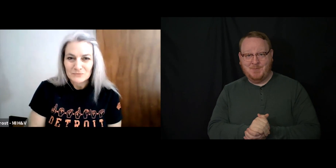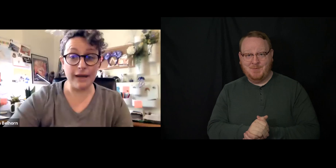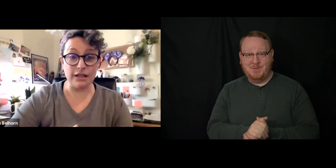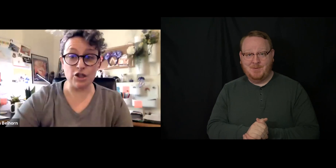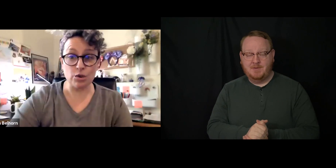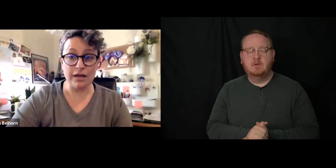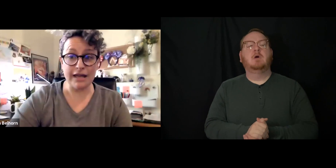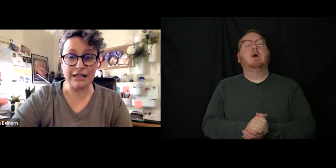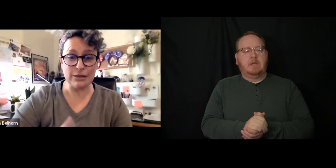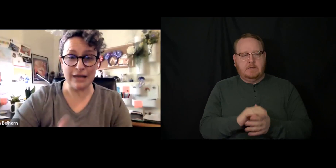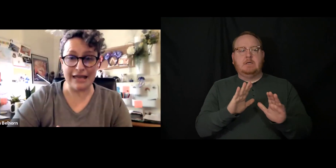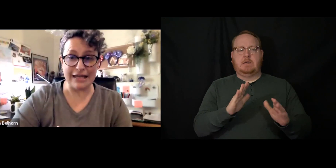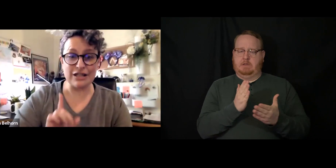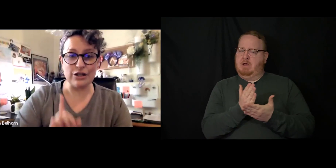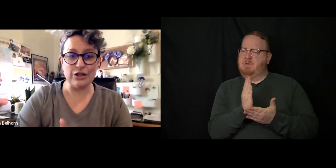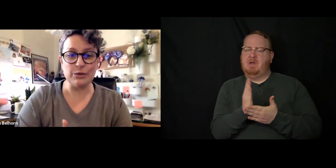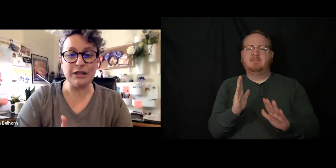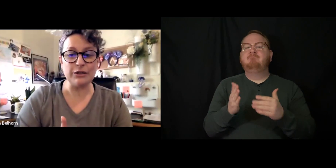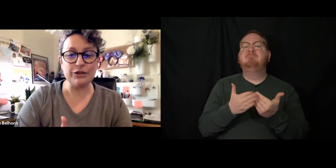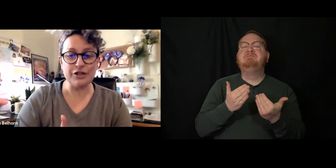Tabby Belhorn: Alright, the short answer is. You include